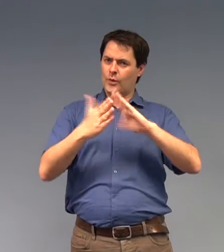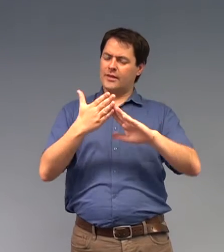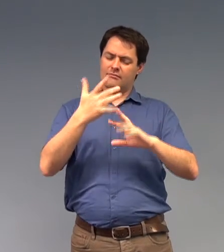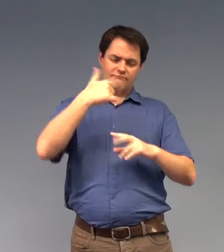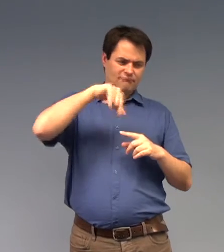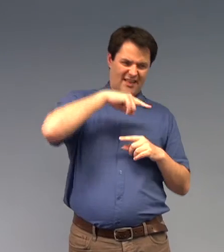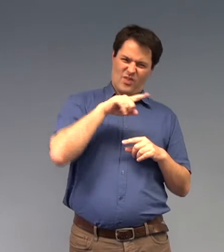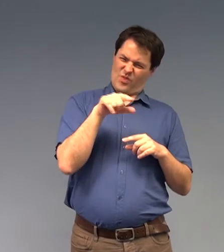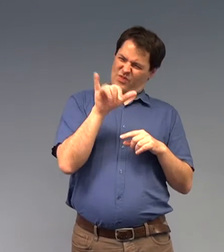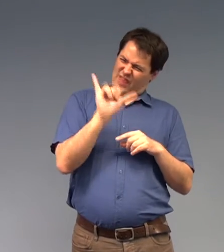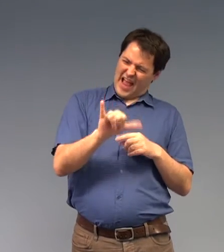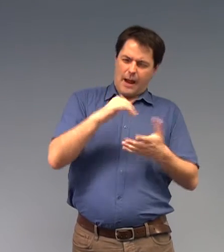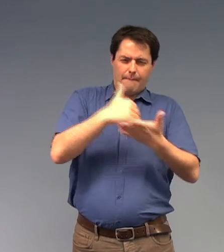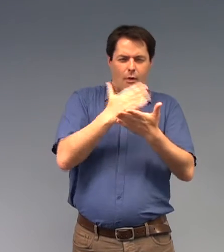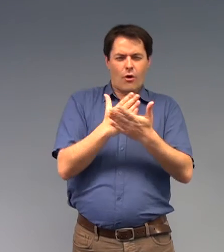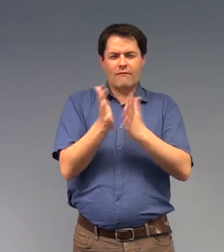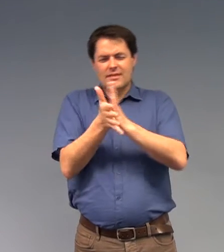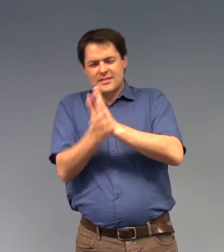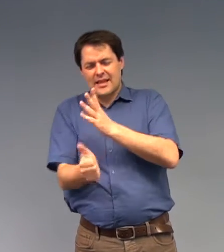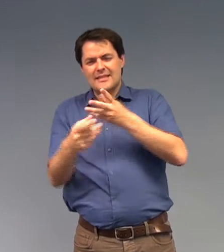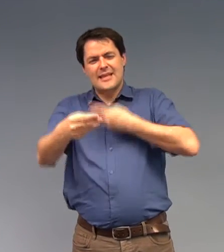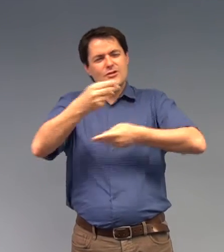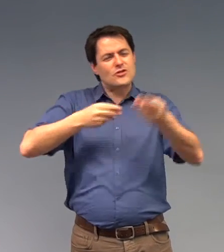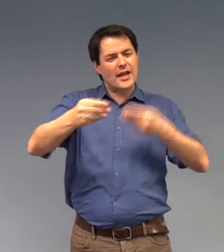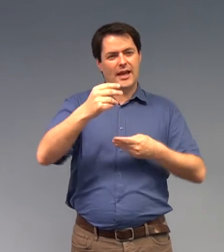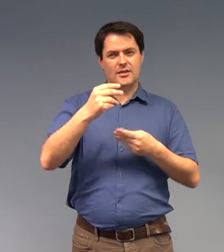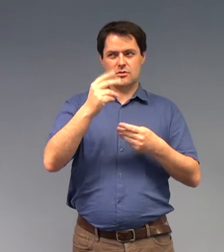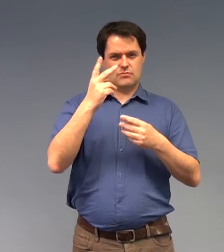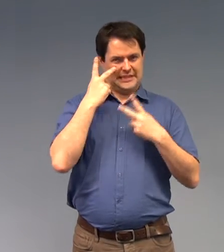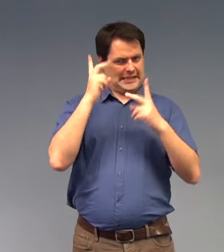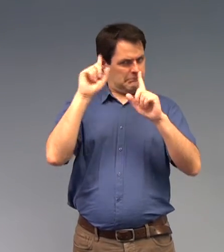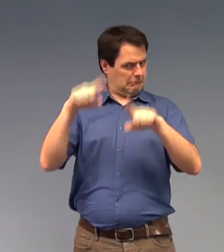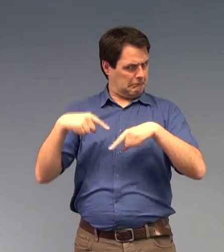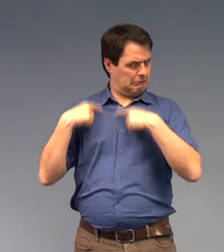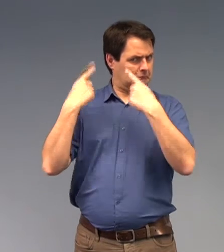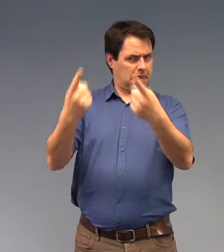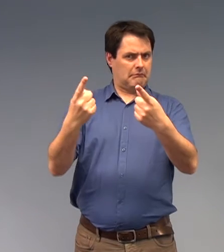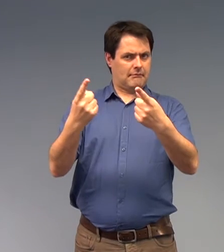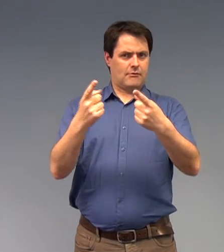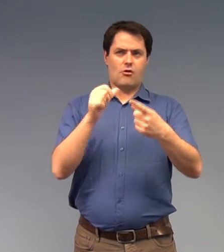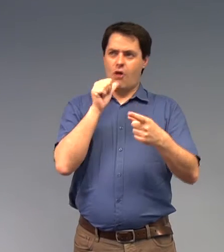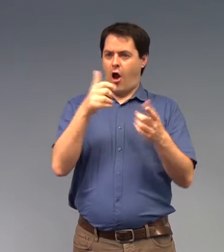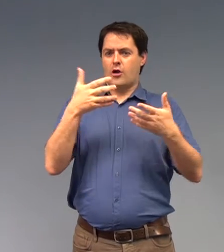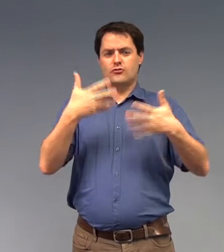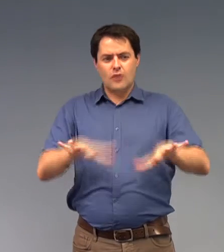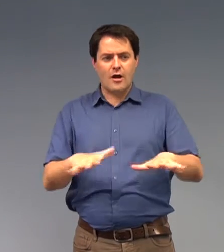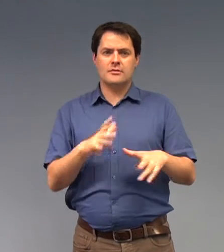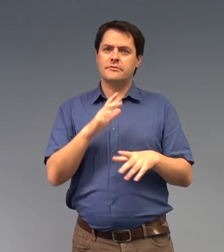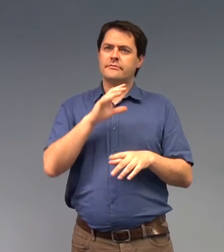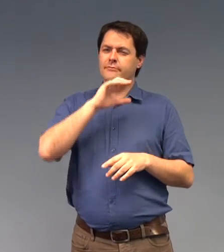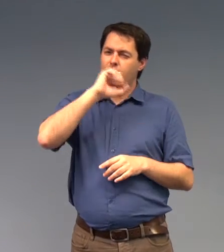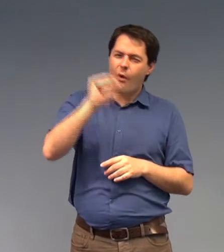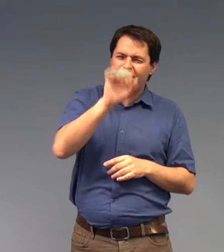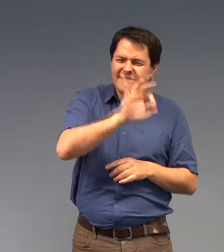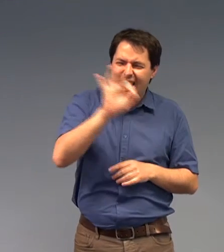And they would support their community using those English skills. And that seems to be part of the skills exchange that we know occurred in the Deaf community.